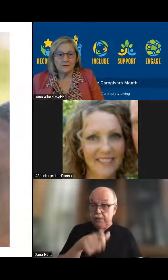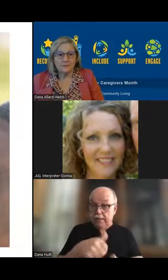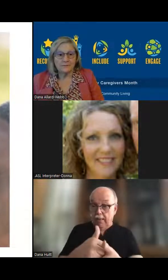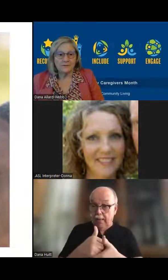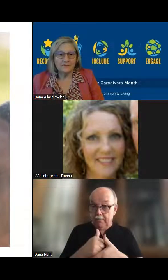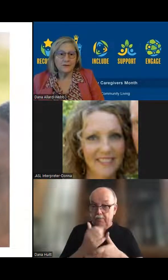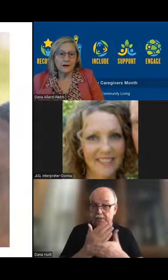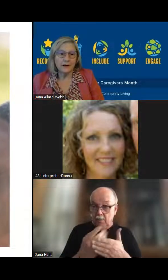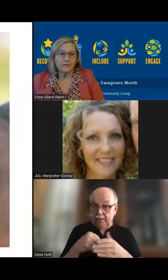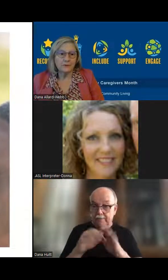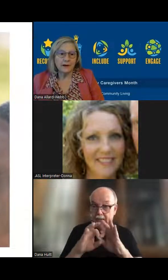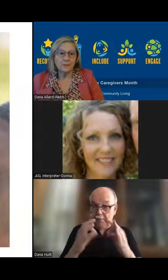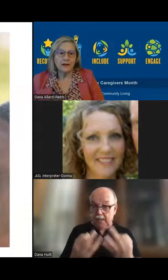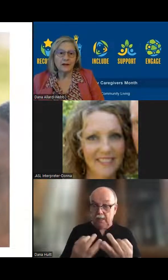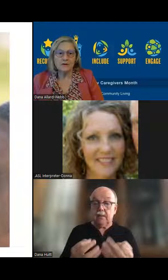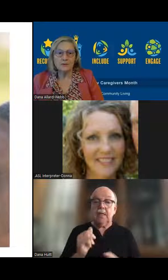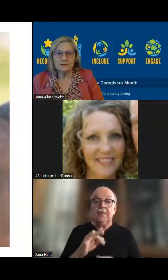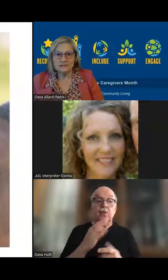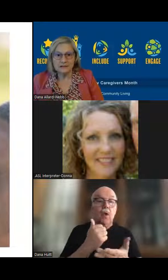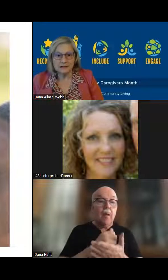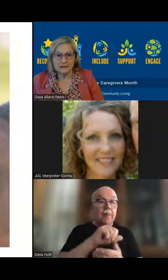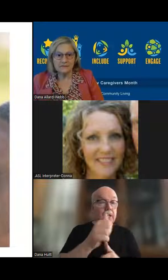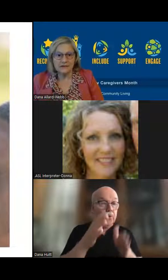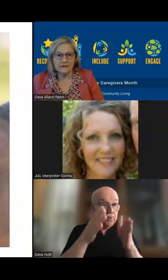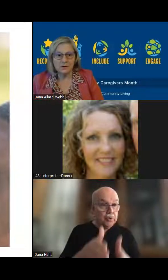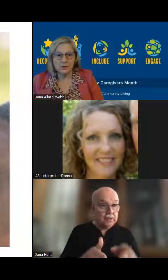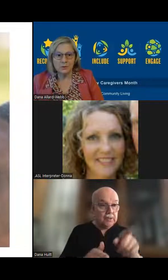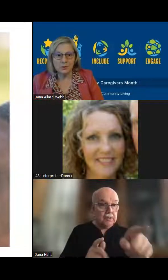s to create career advancement